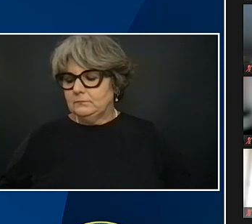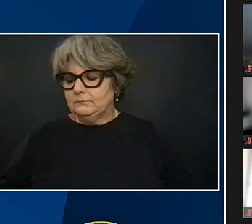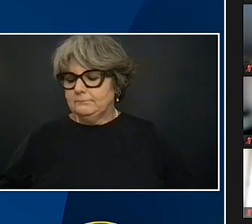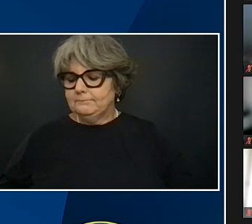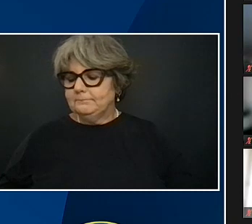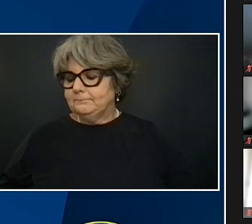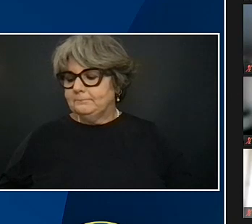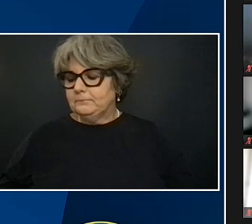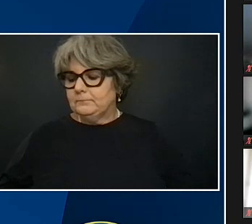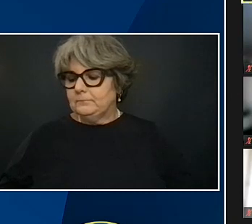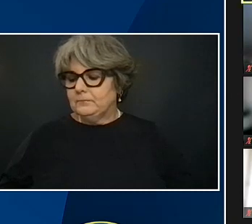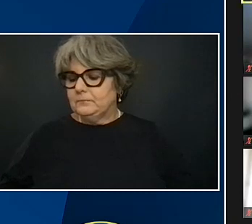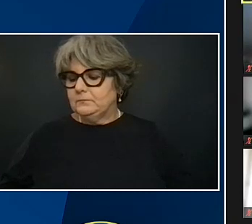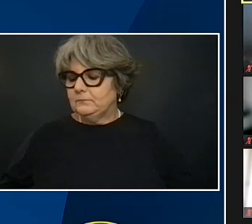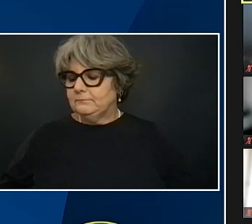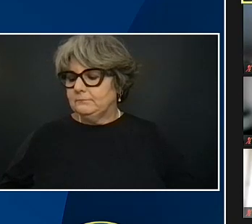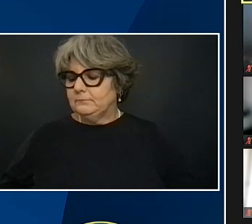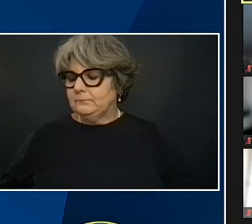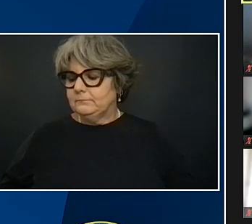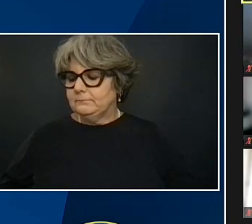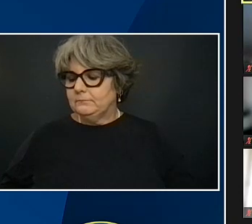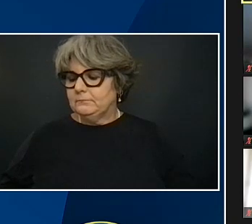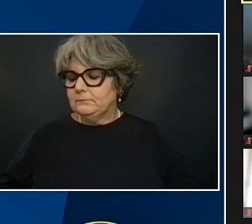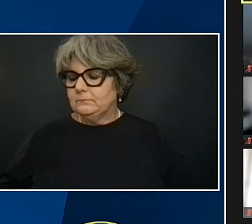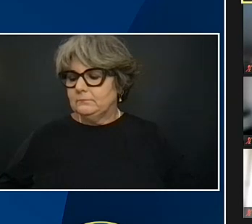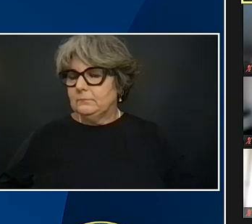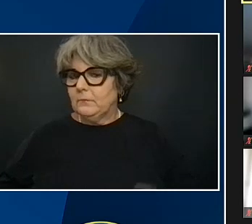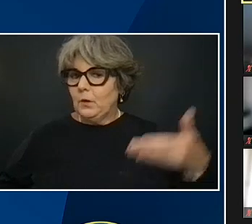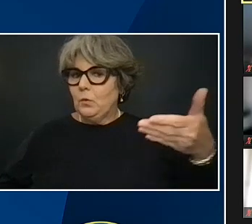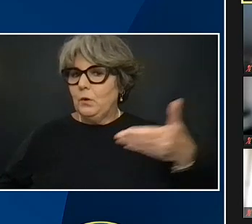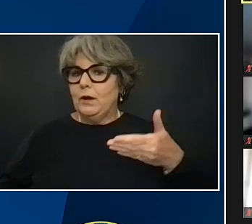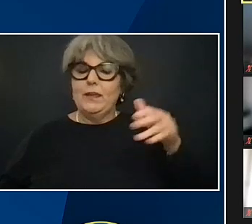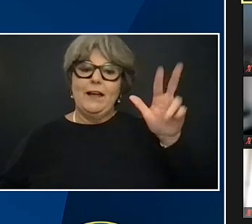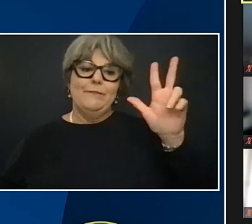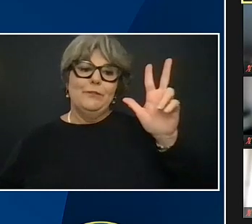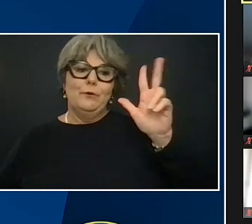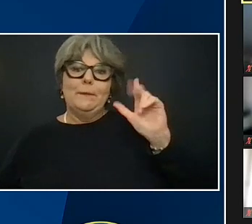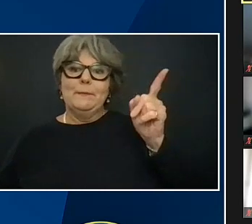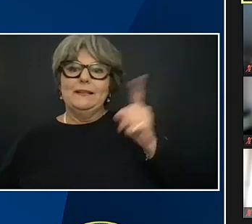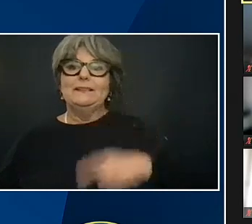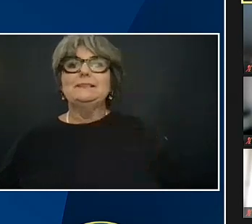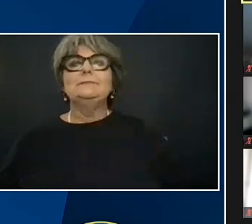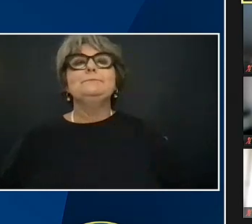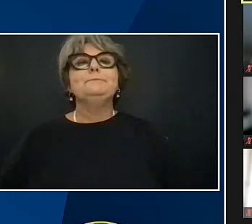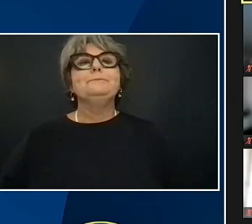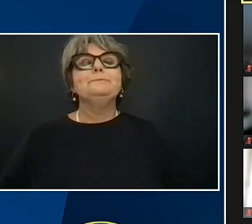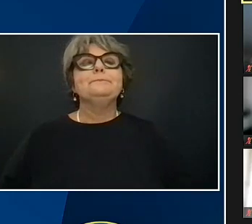Okay. Jo, welcome. You have three minutes to address the committee this afternoon, and you will